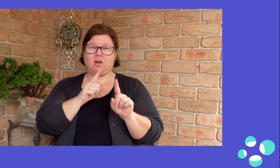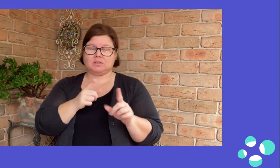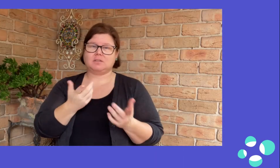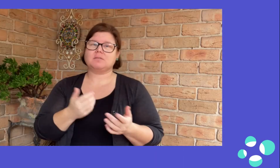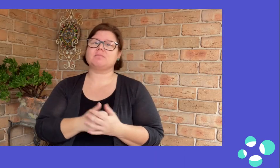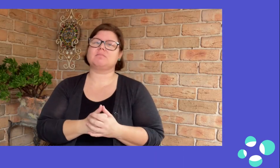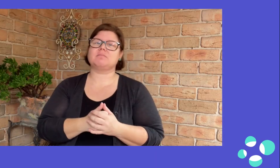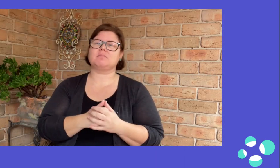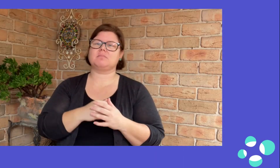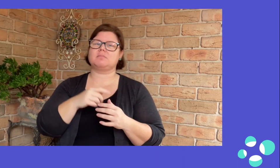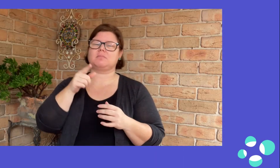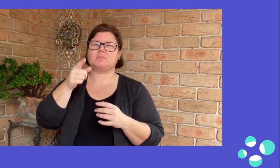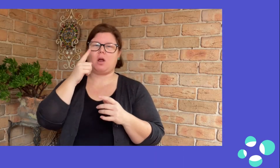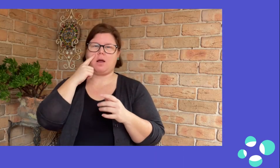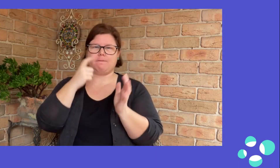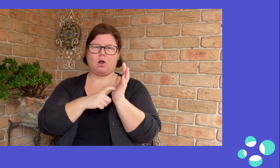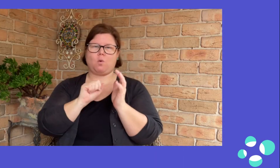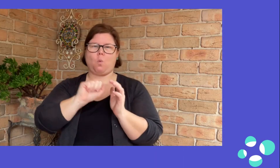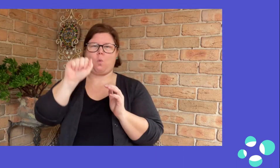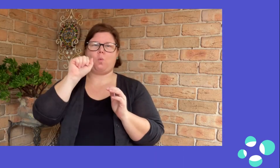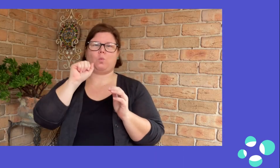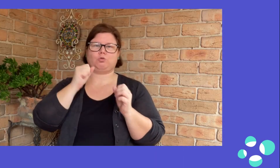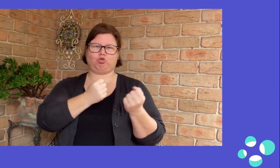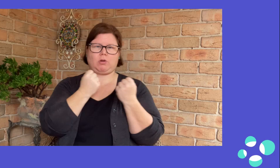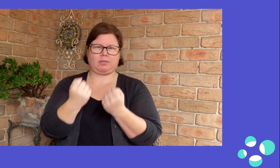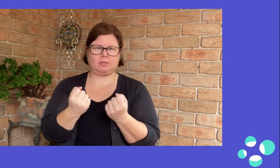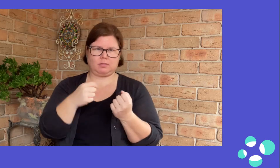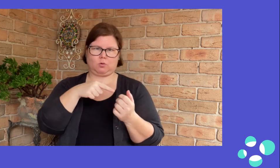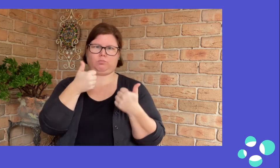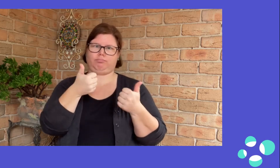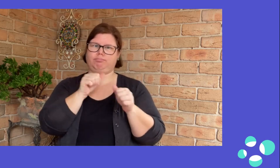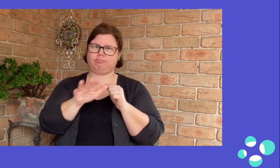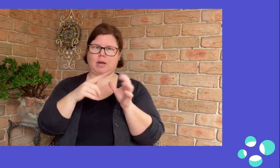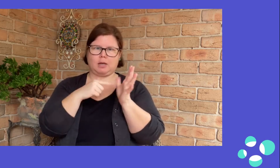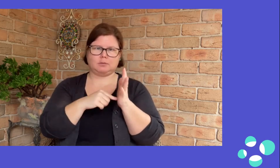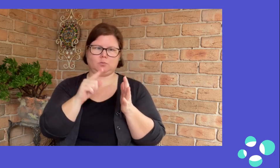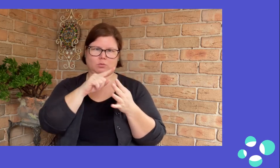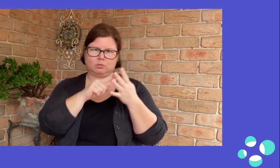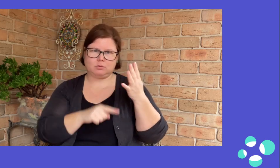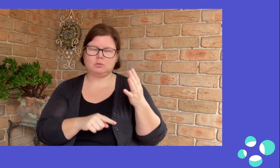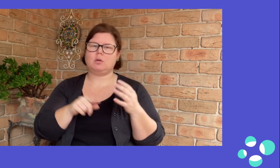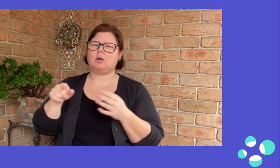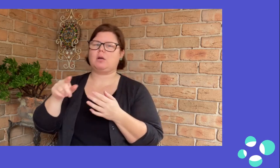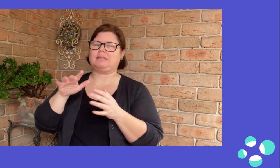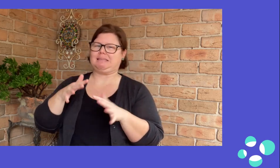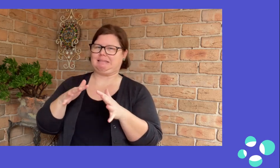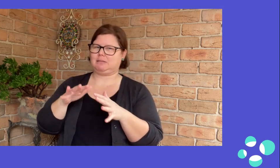My advice would be... have a look at your strengths. What are you really good at?